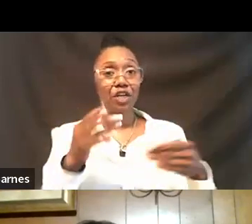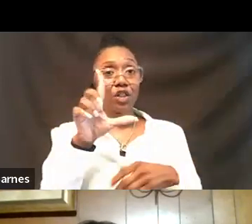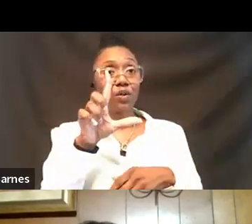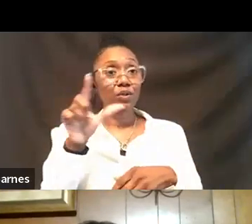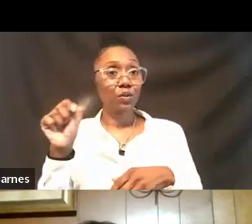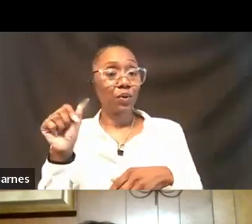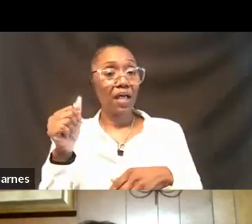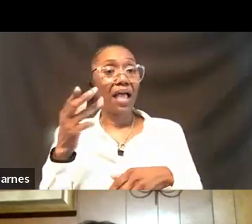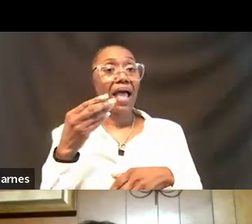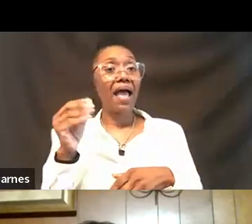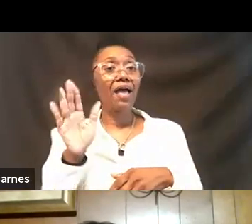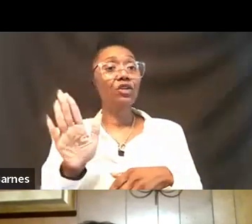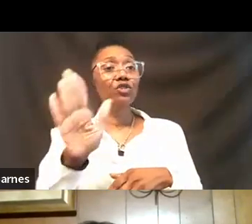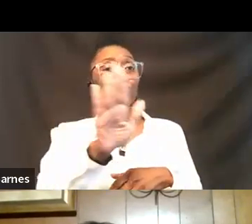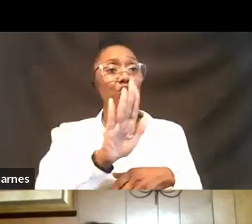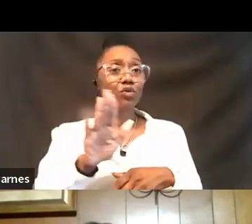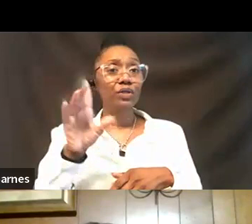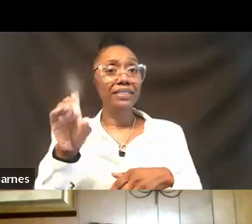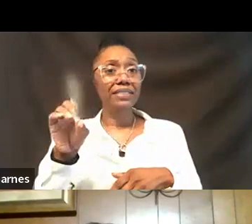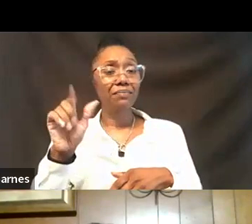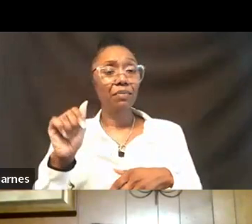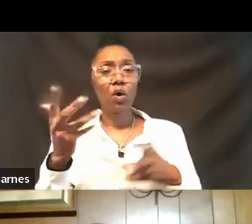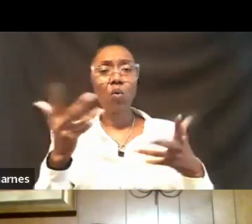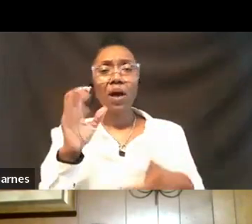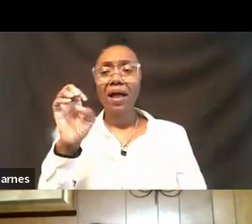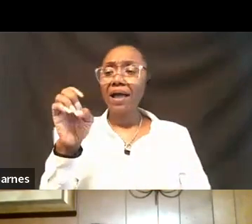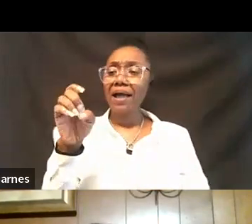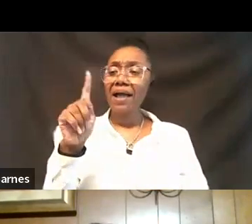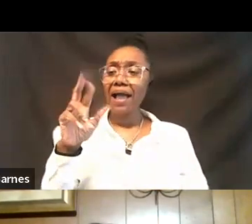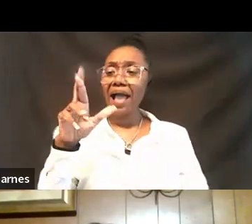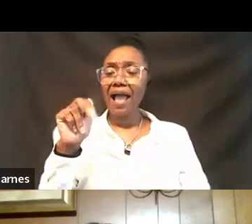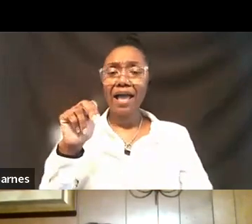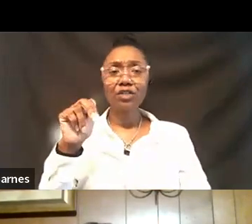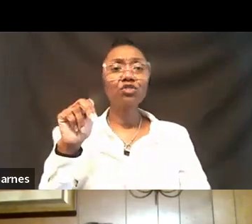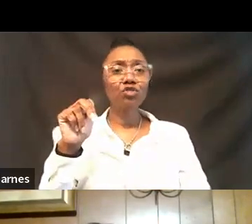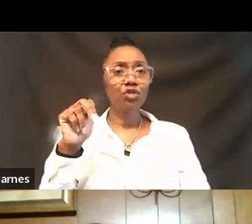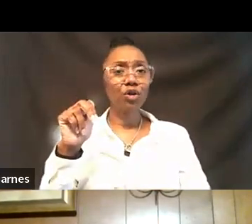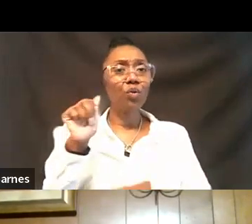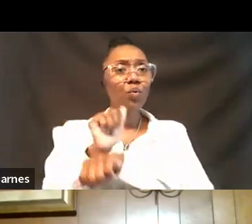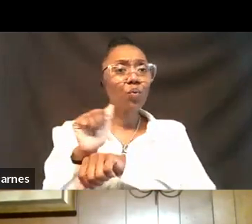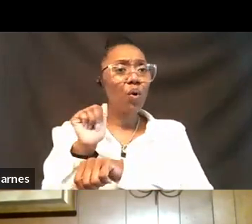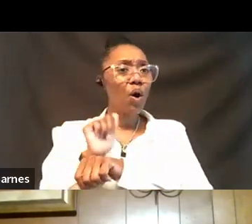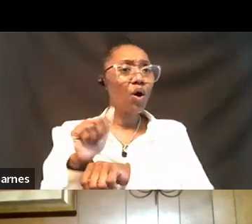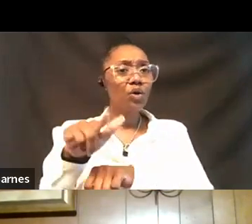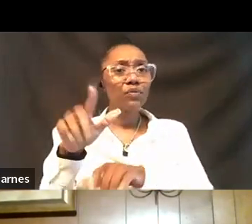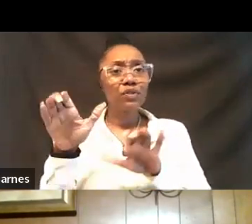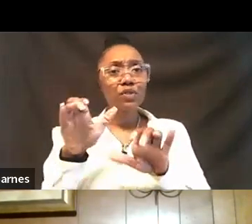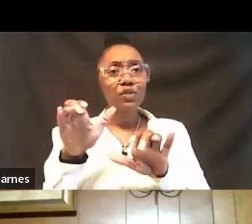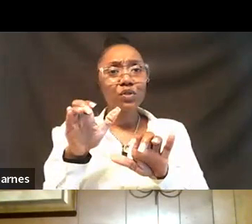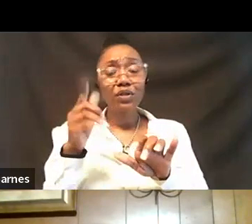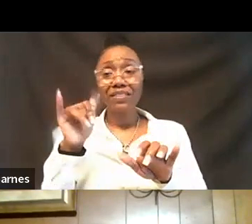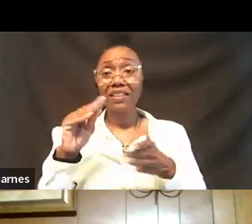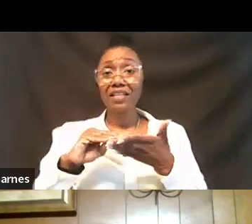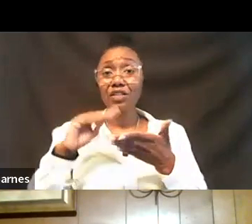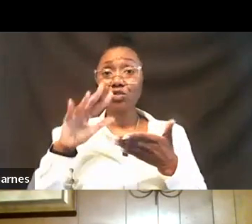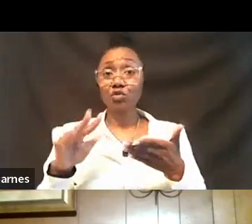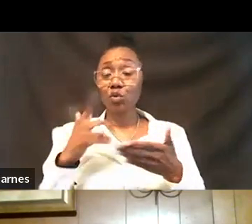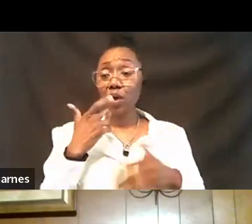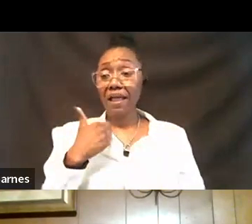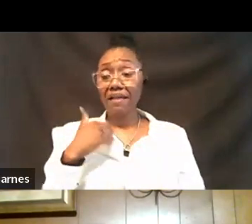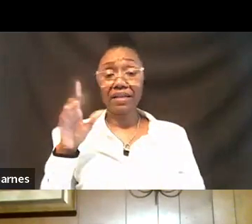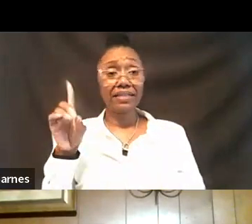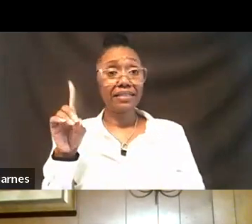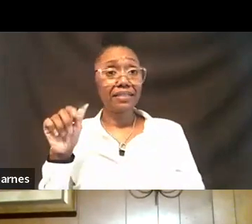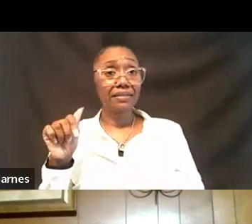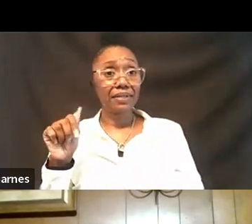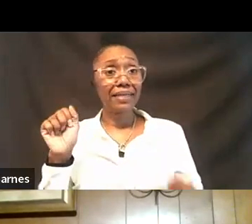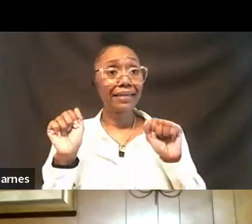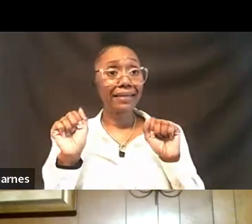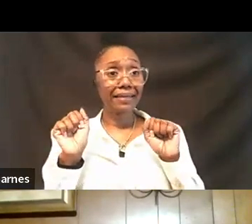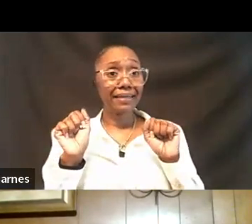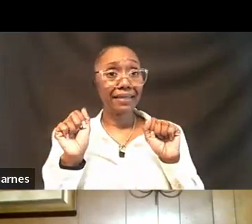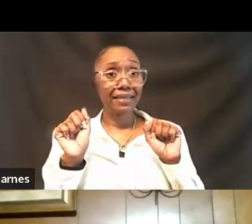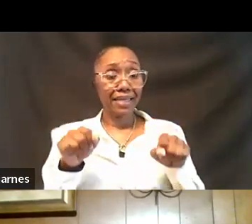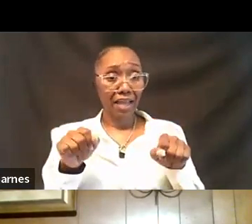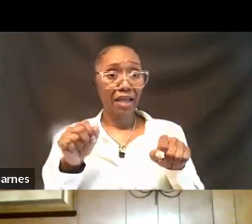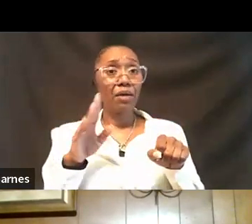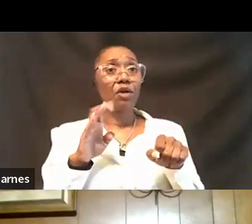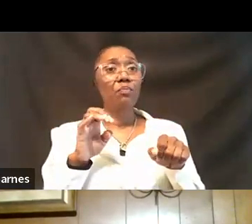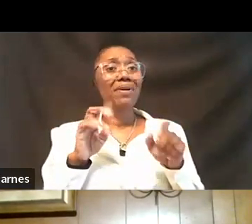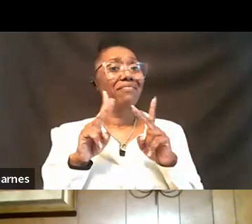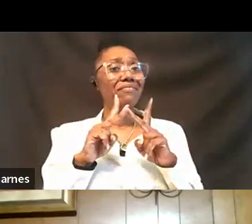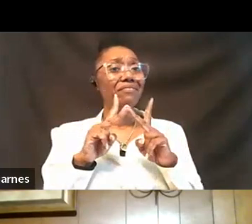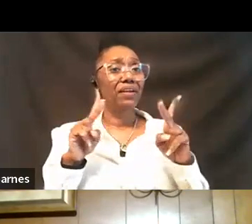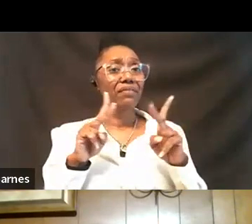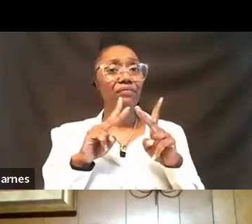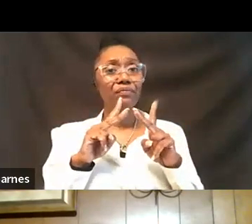The extra effort that it takes. To get to where you know a student that disability is can be very daunting, but in your opinion, how is that worth it?